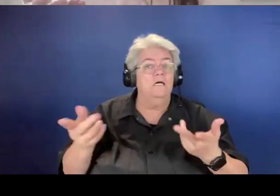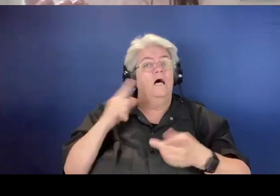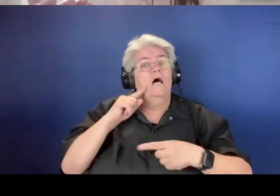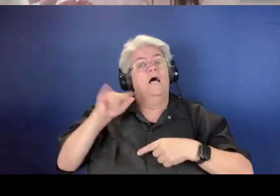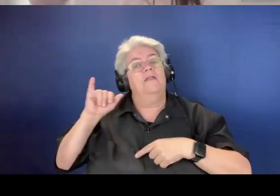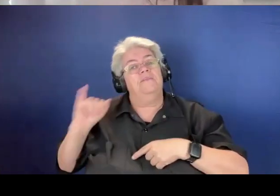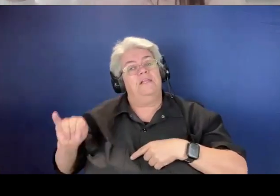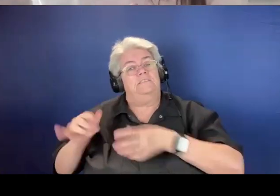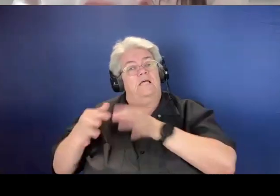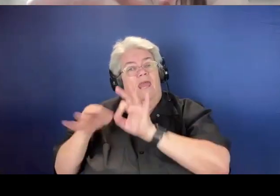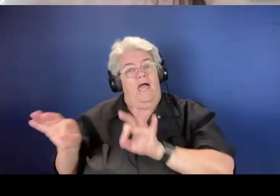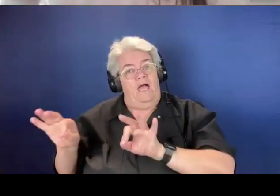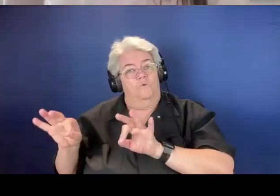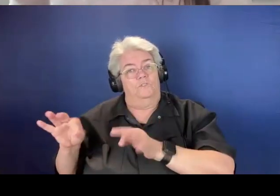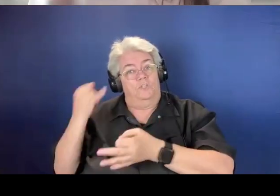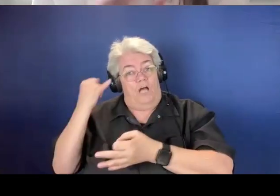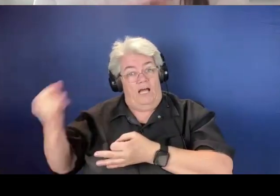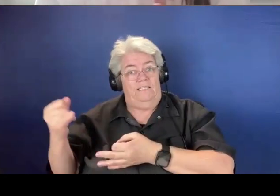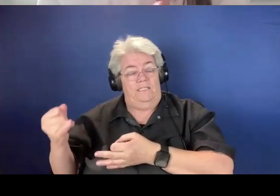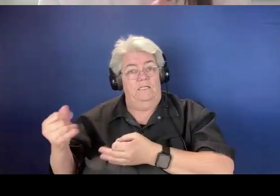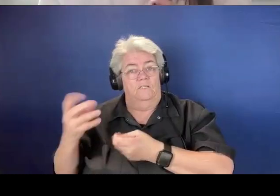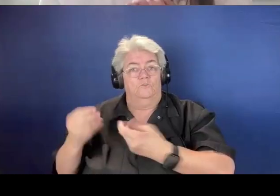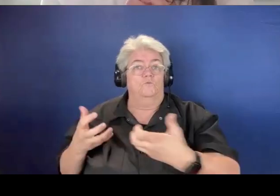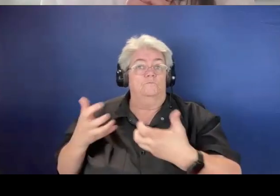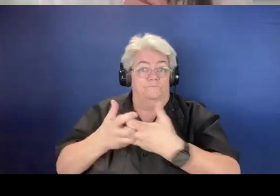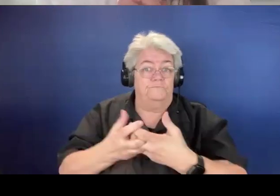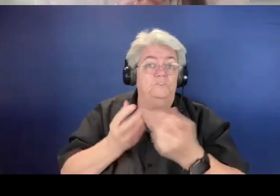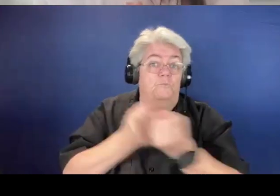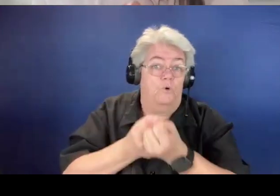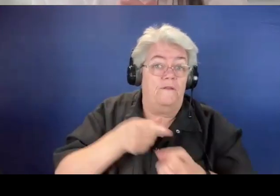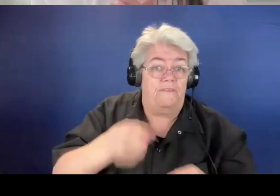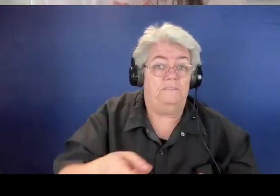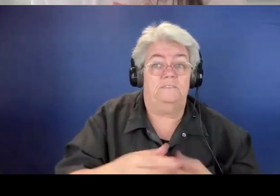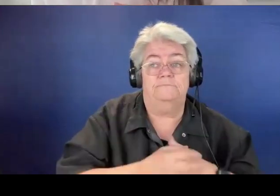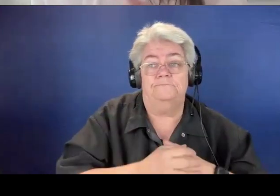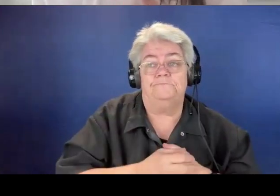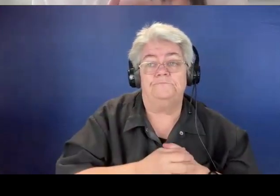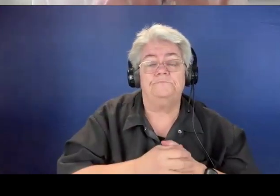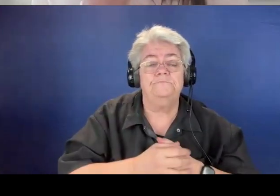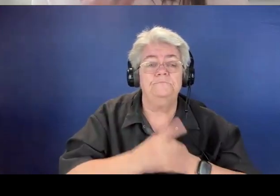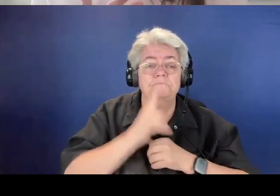language strategy to enhance this interaction. Demonstrate effort in